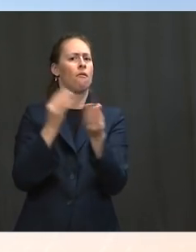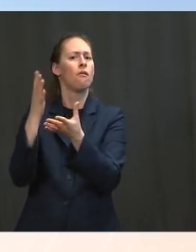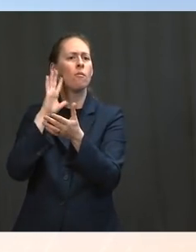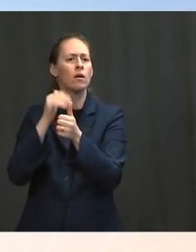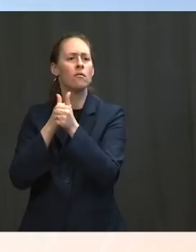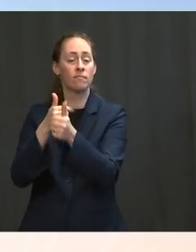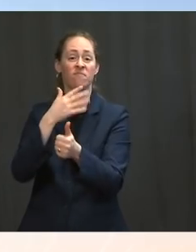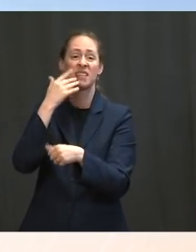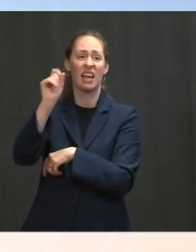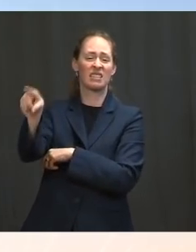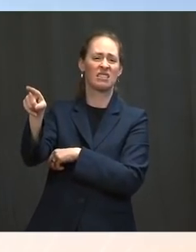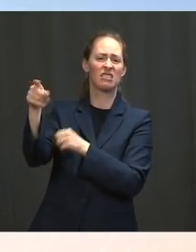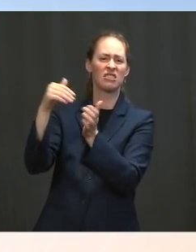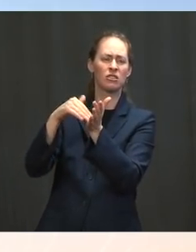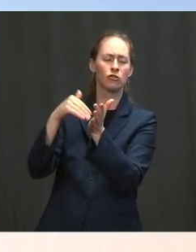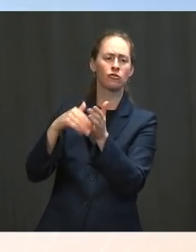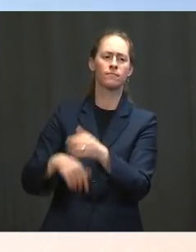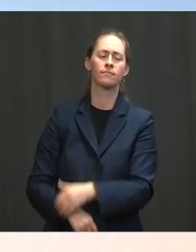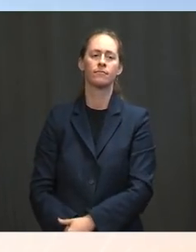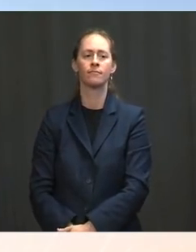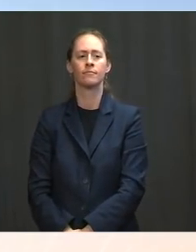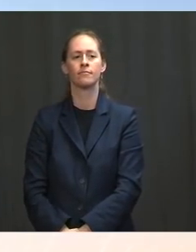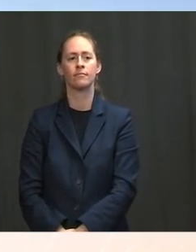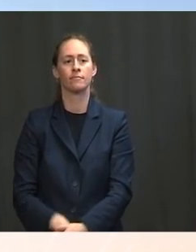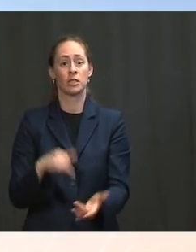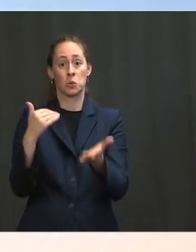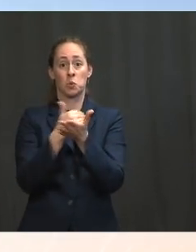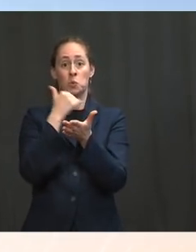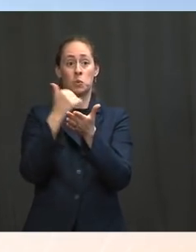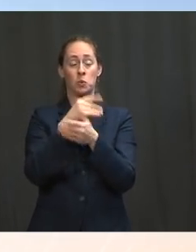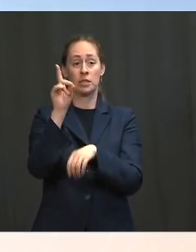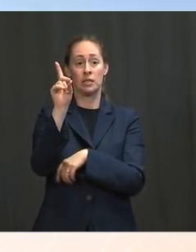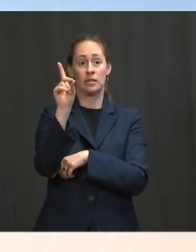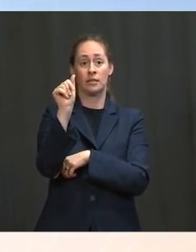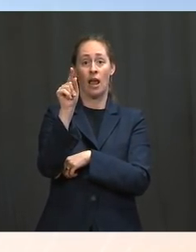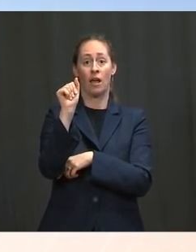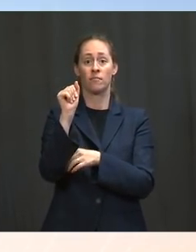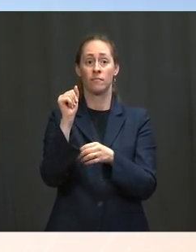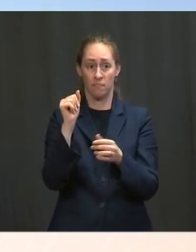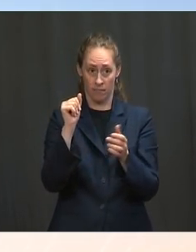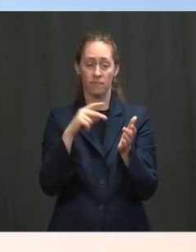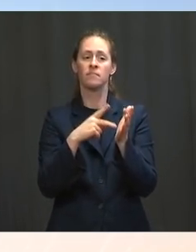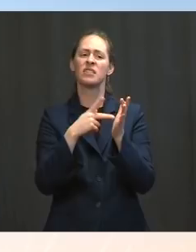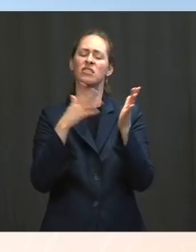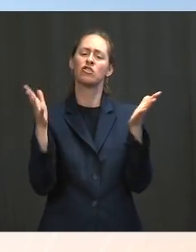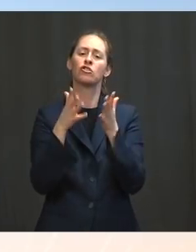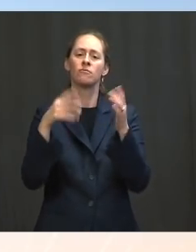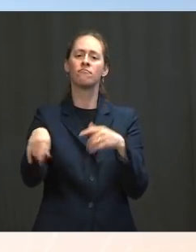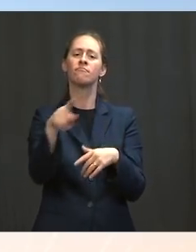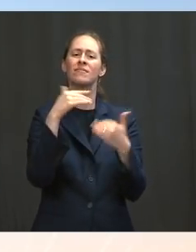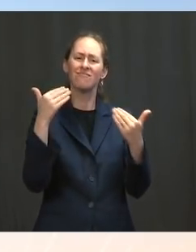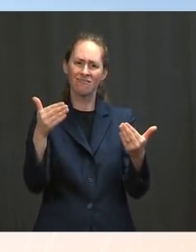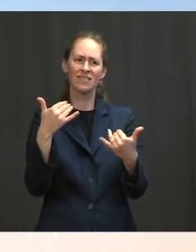but early data suggests that the vaccines continue to work against the variants, including this variant, and that's why we've been focusing so much